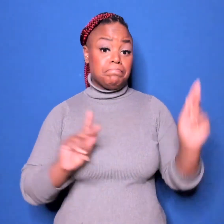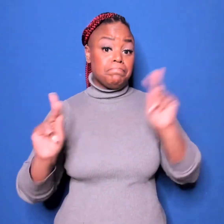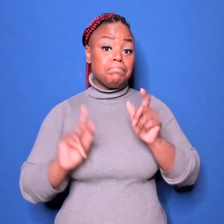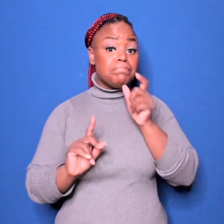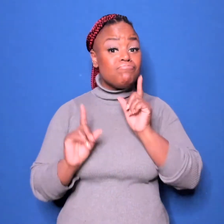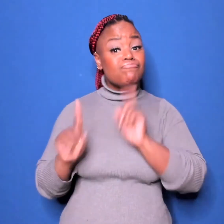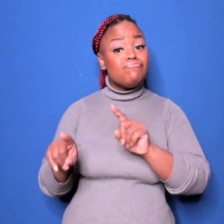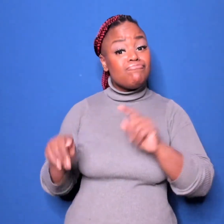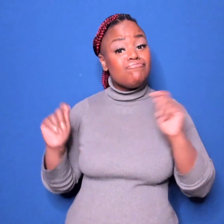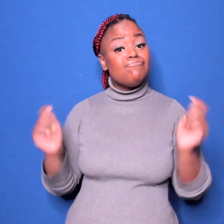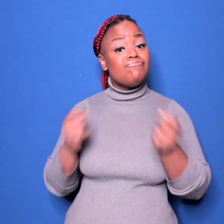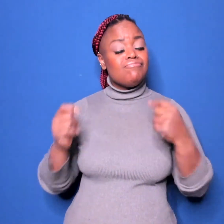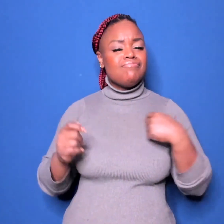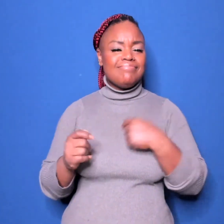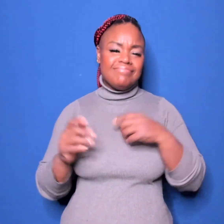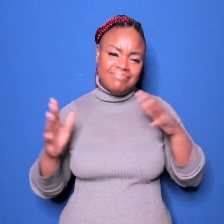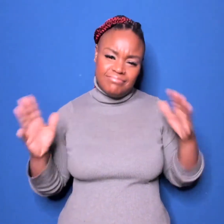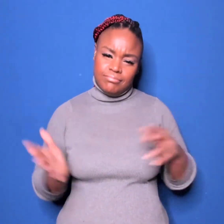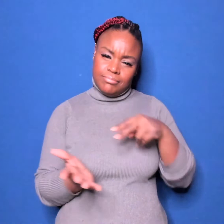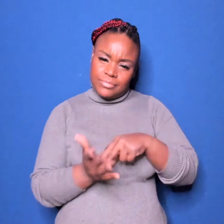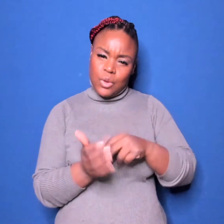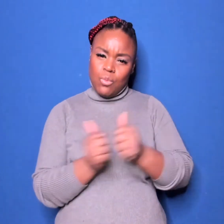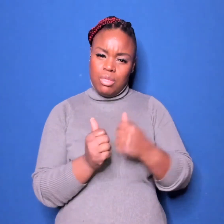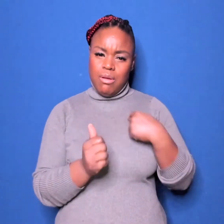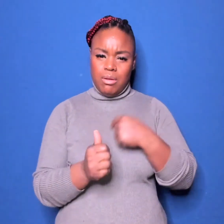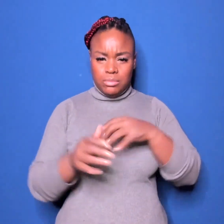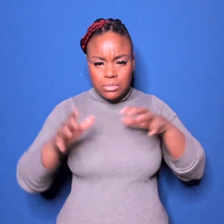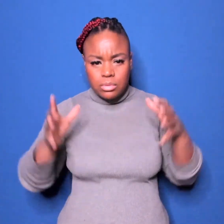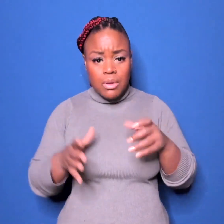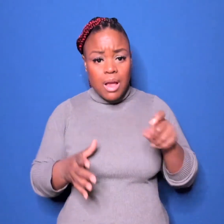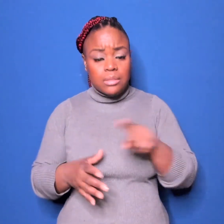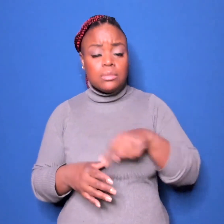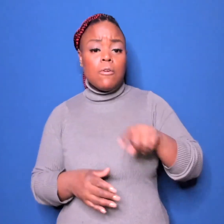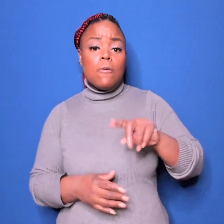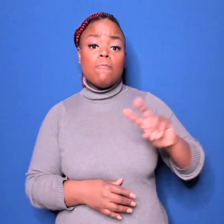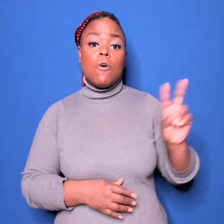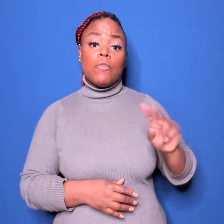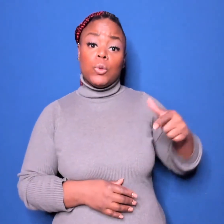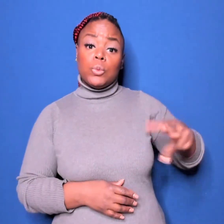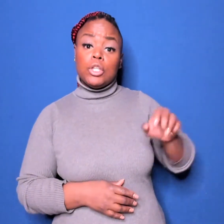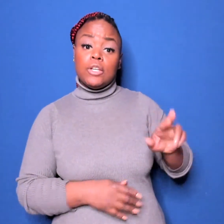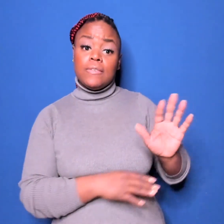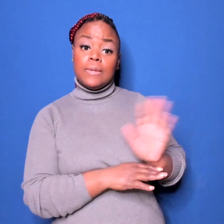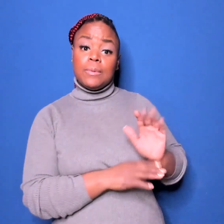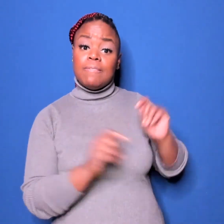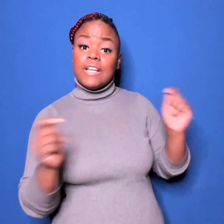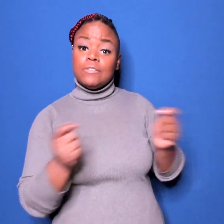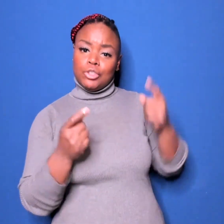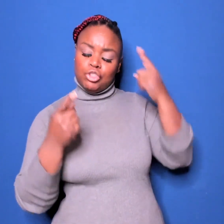We urge Festival goers to stand with us by asking the Vancouver Queer Film Festival